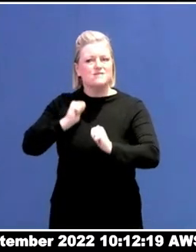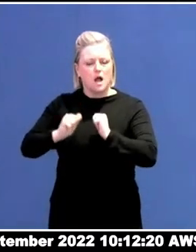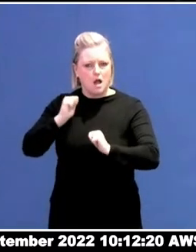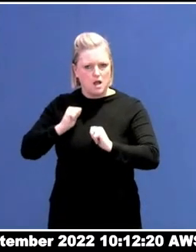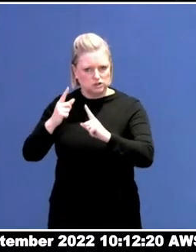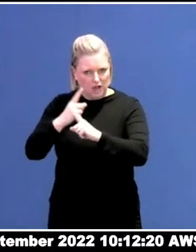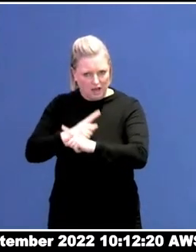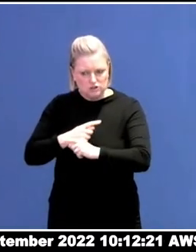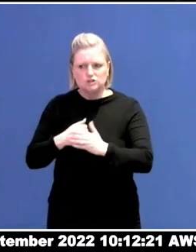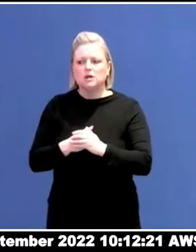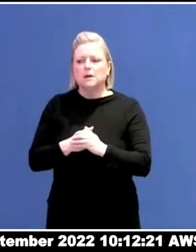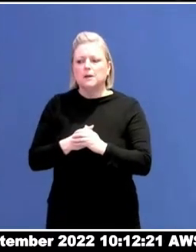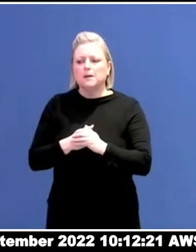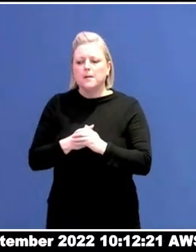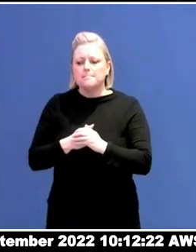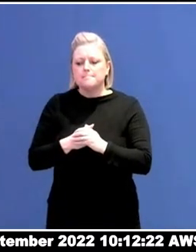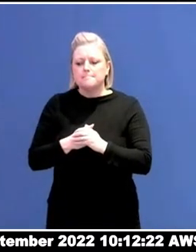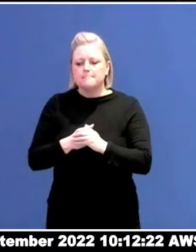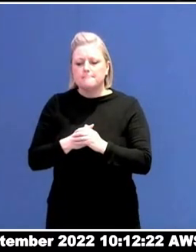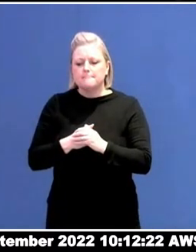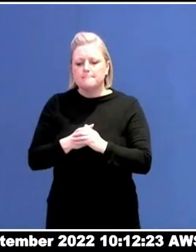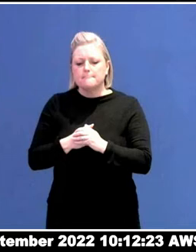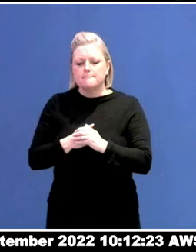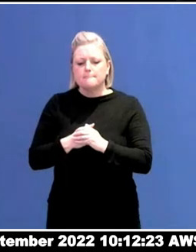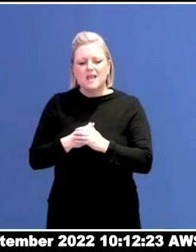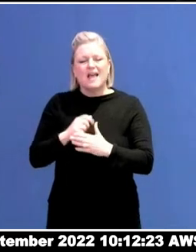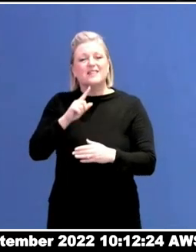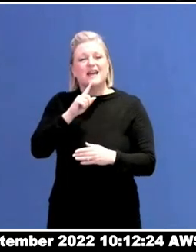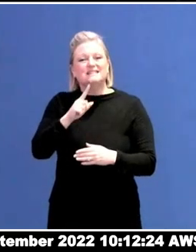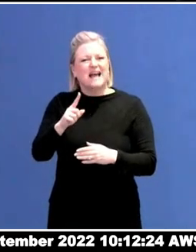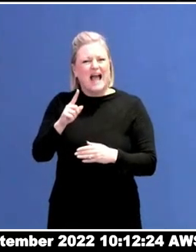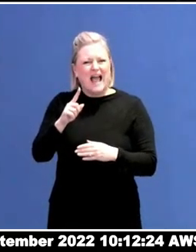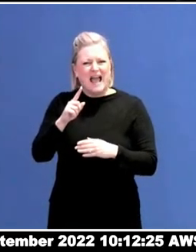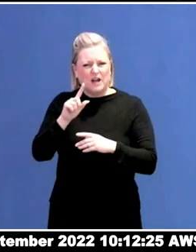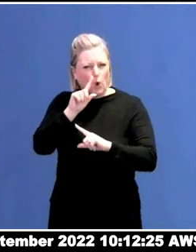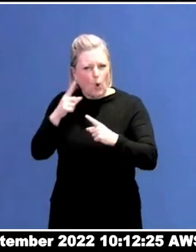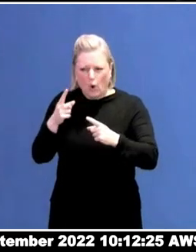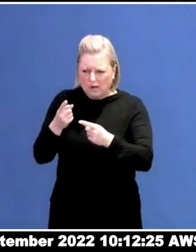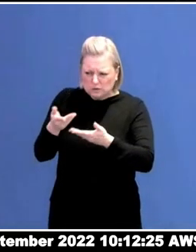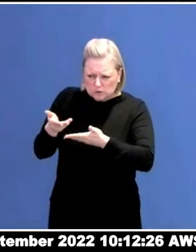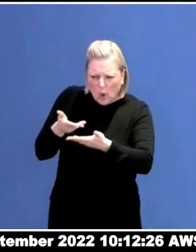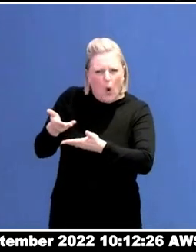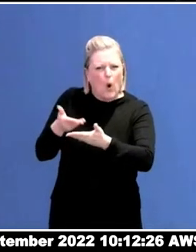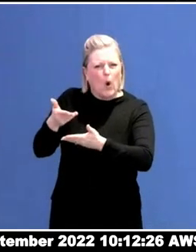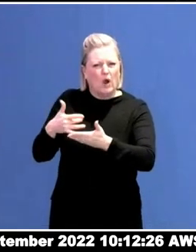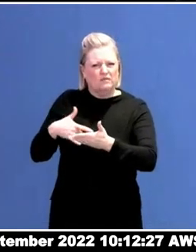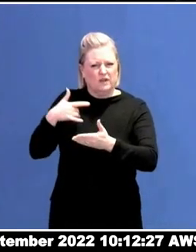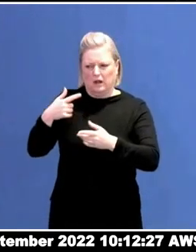He would have been very difficult to reason with and know what was expected of him